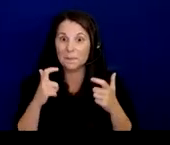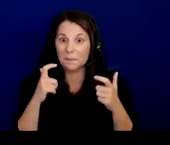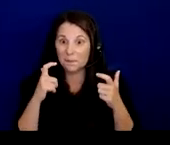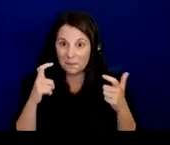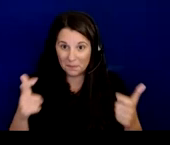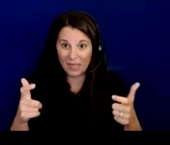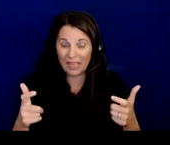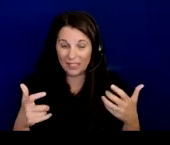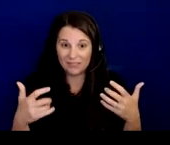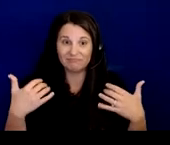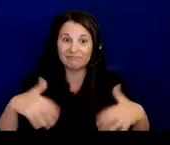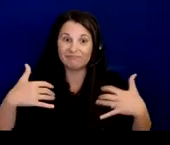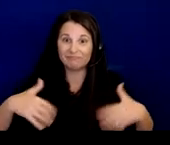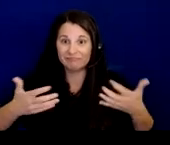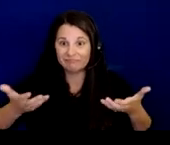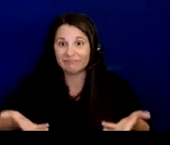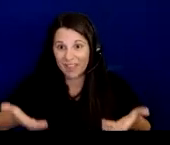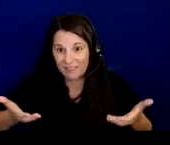Well, let me just get to the challenge. Well, okay.